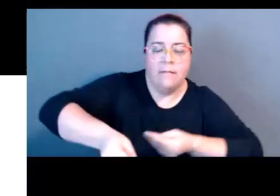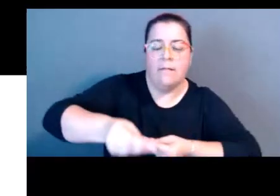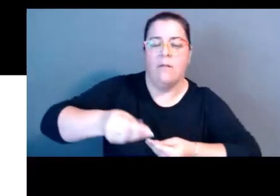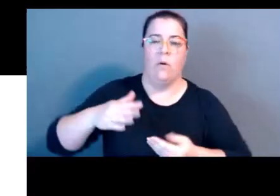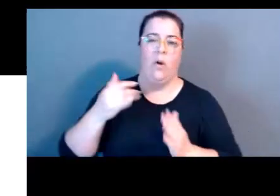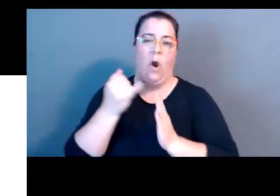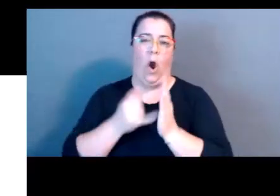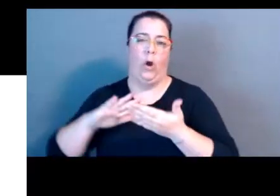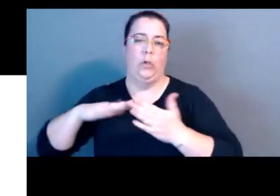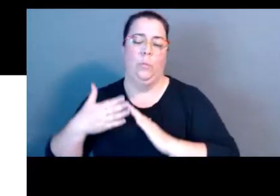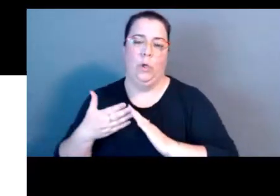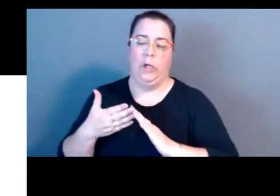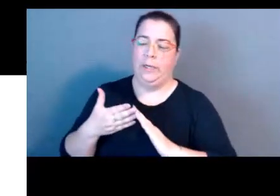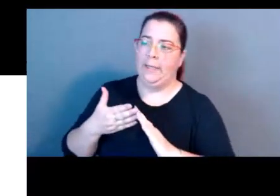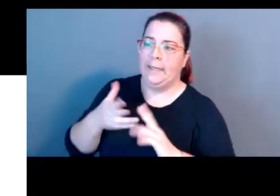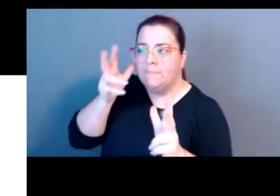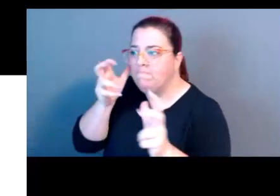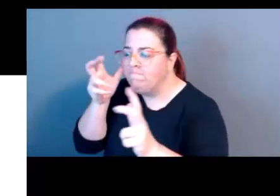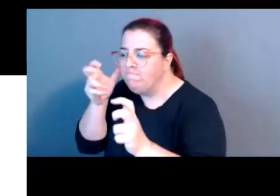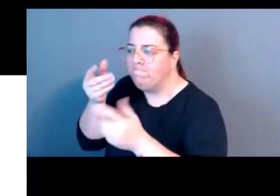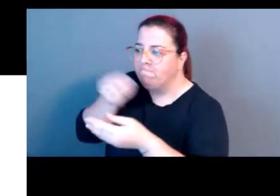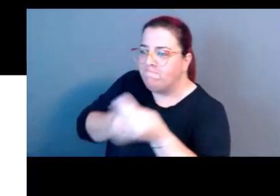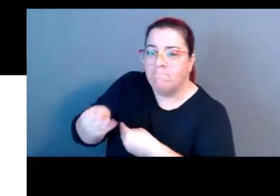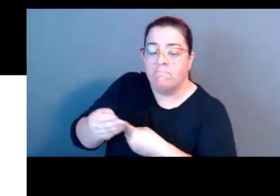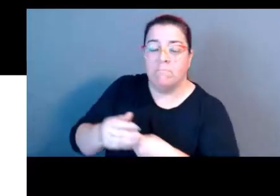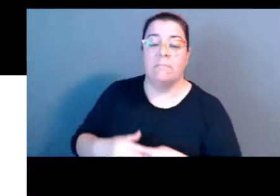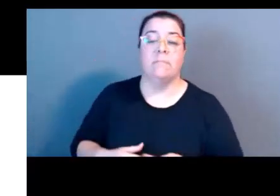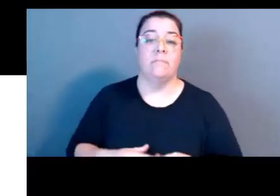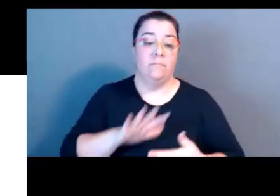The minimum score your application must receive is 15 out of 30.